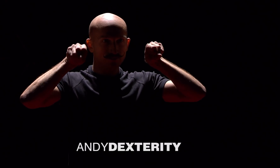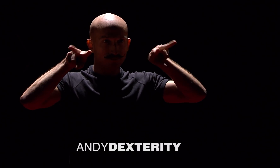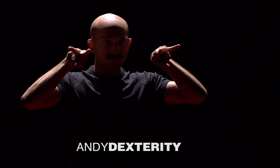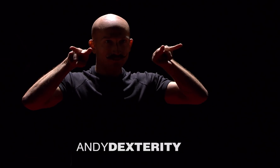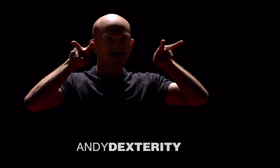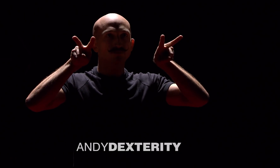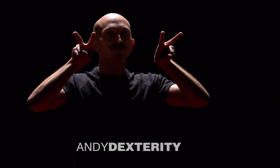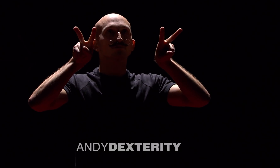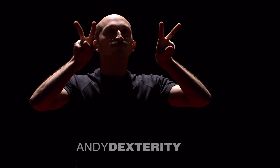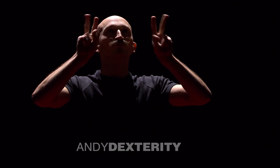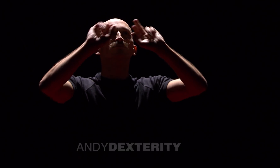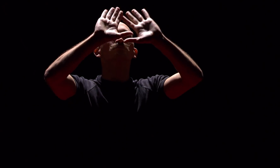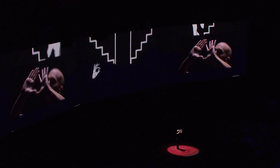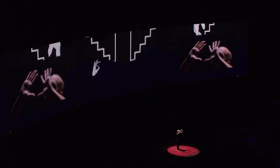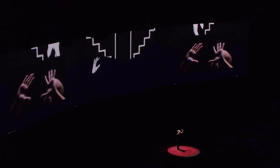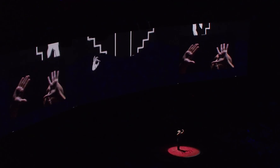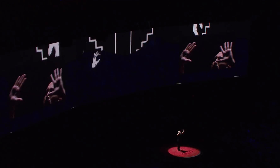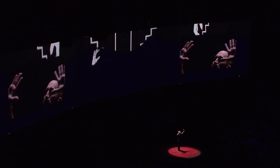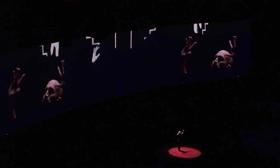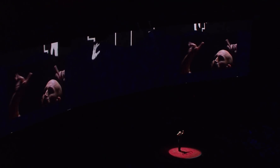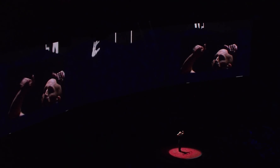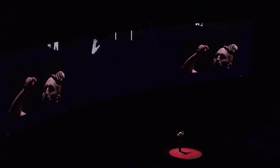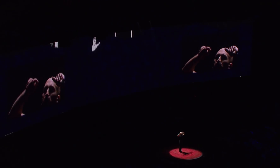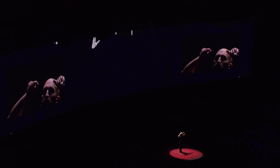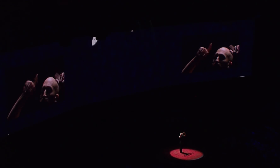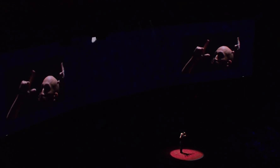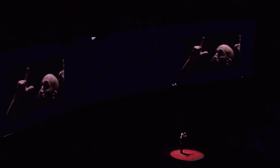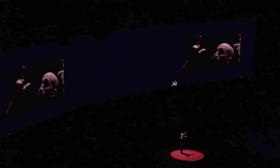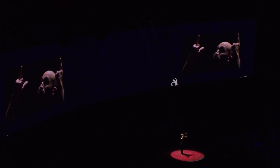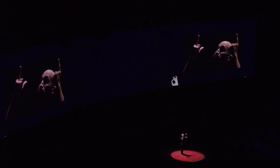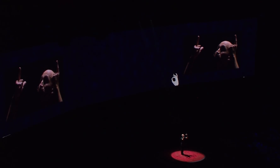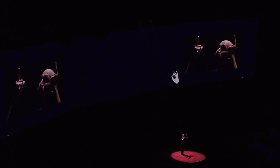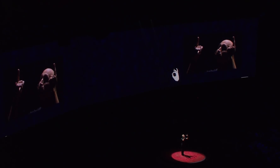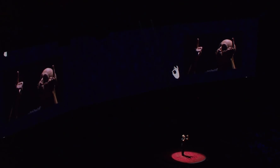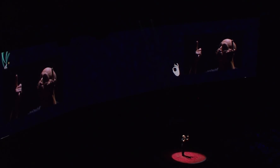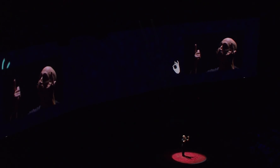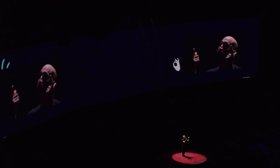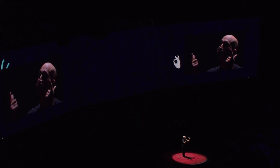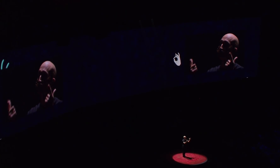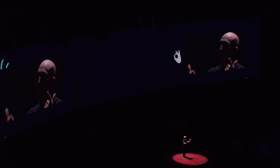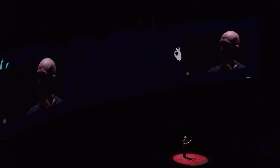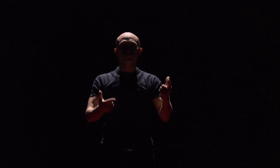Look up to the skies and see